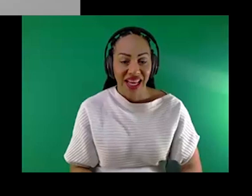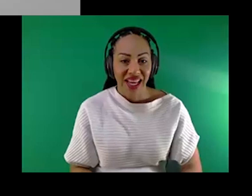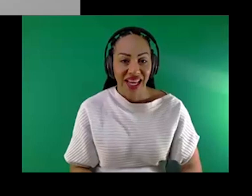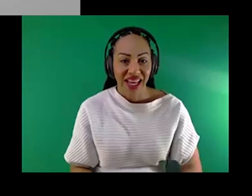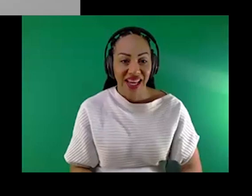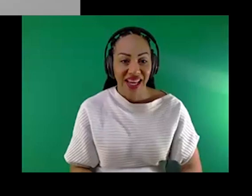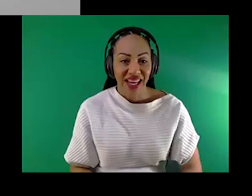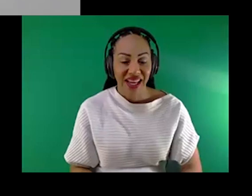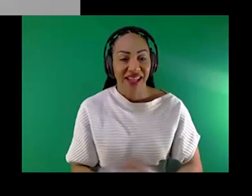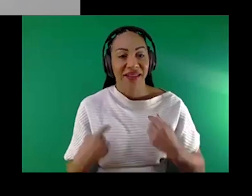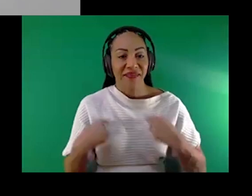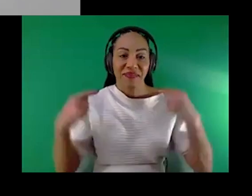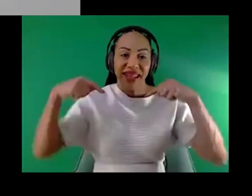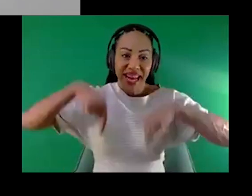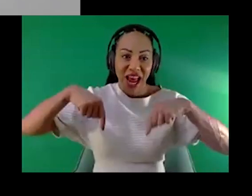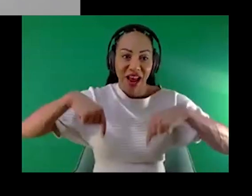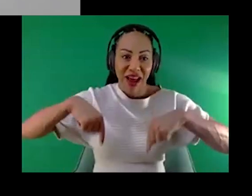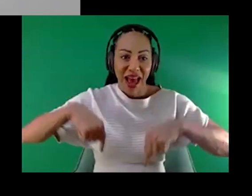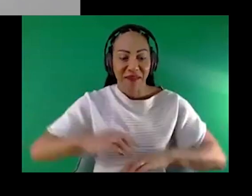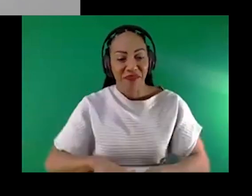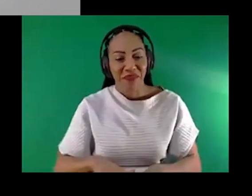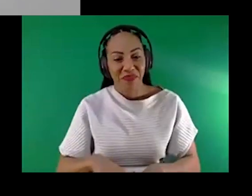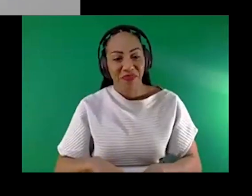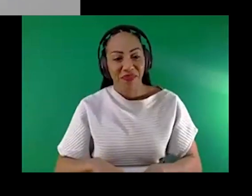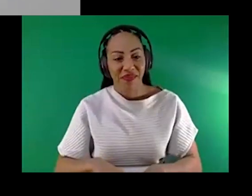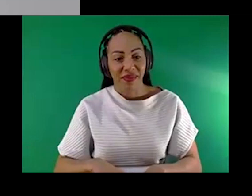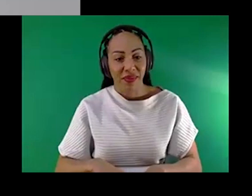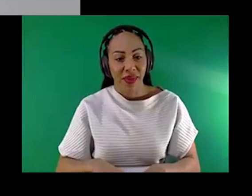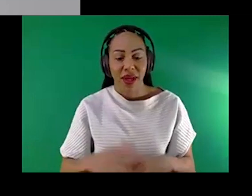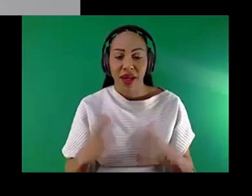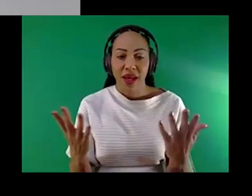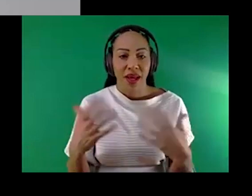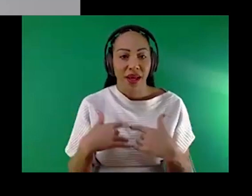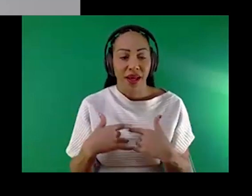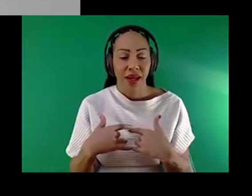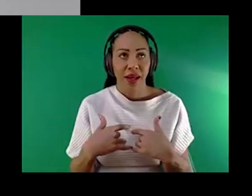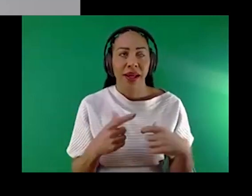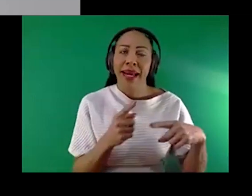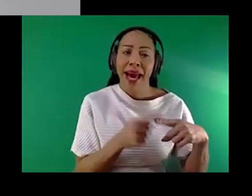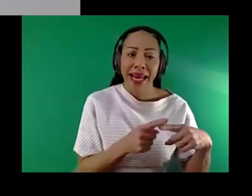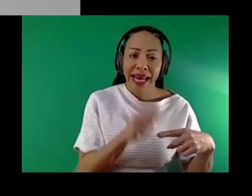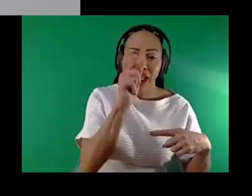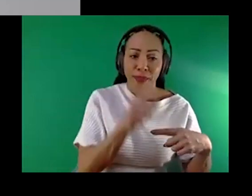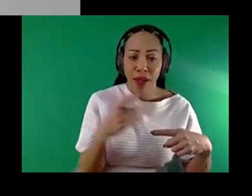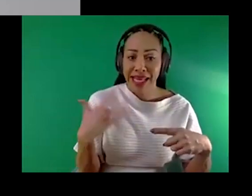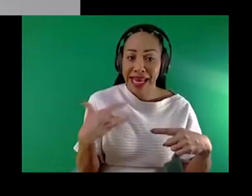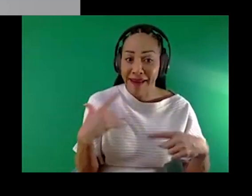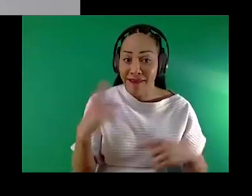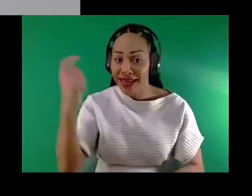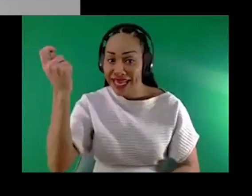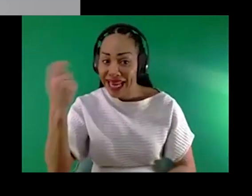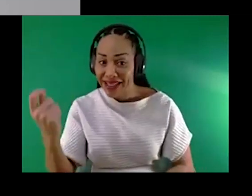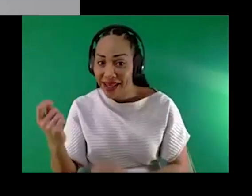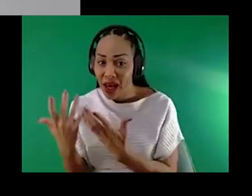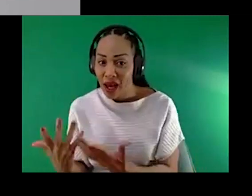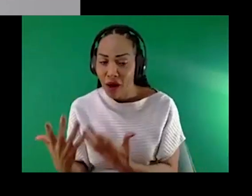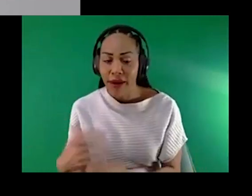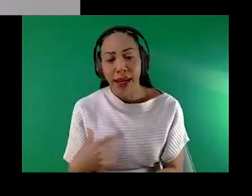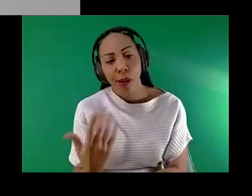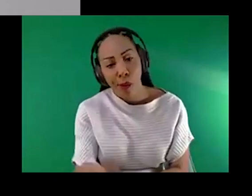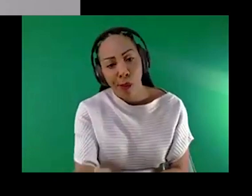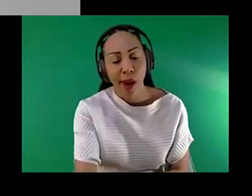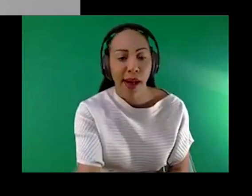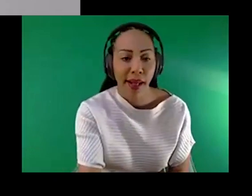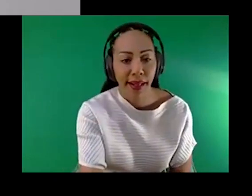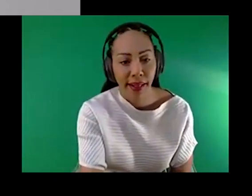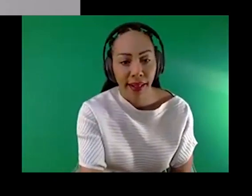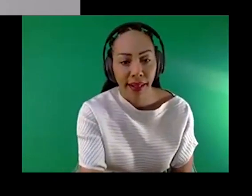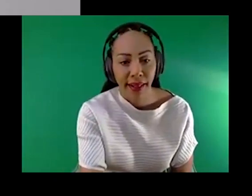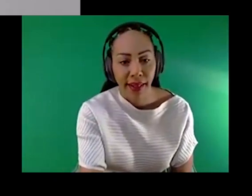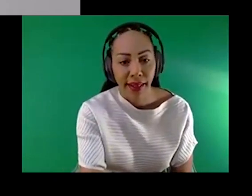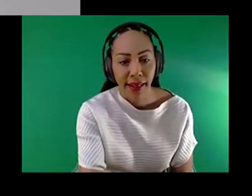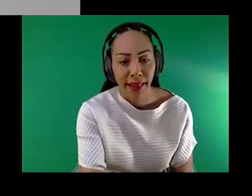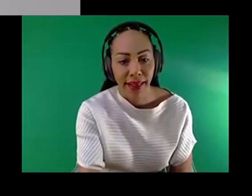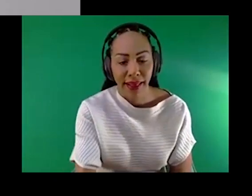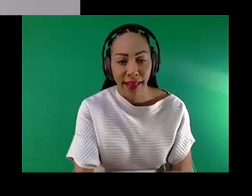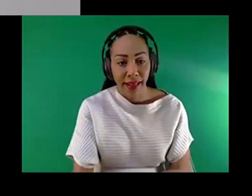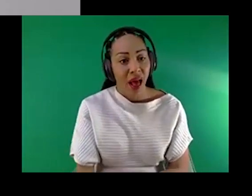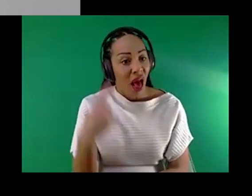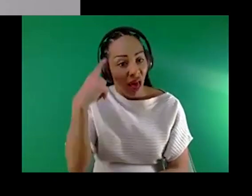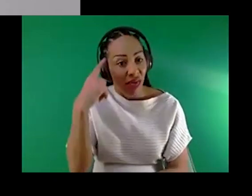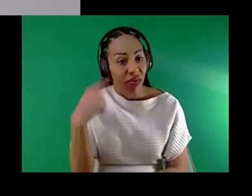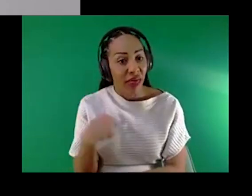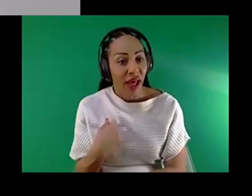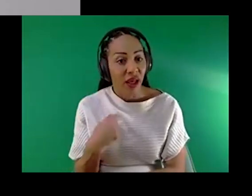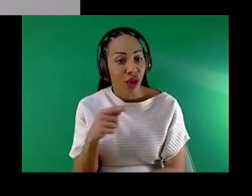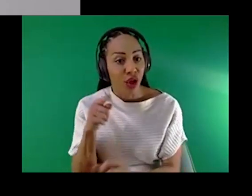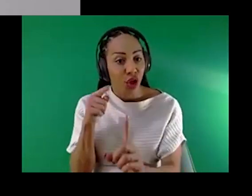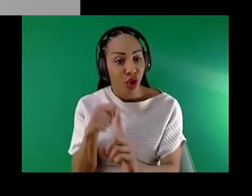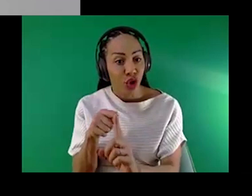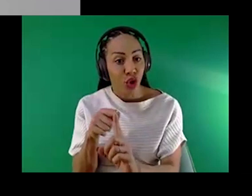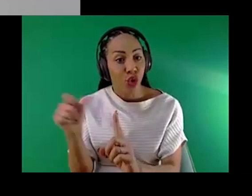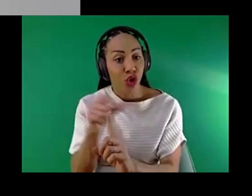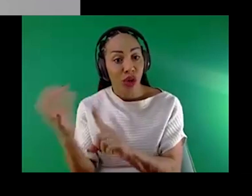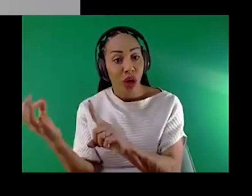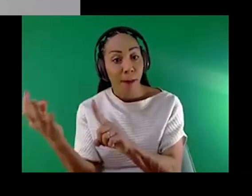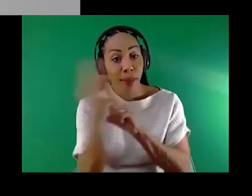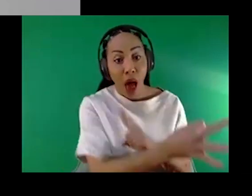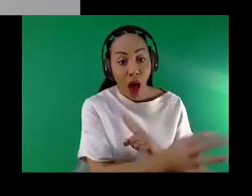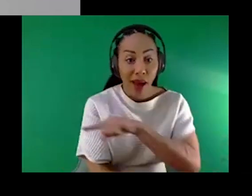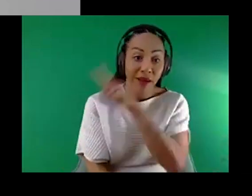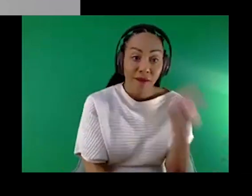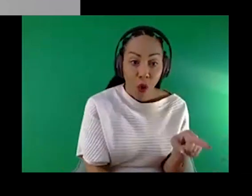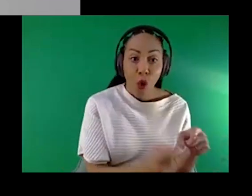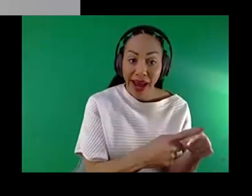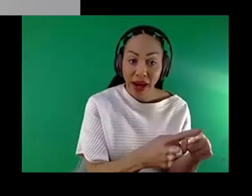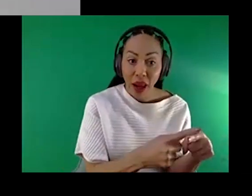here I am so English living in Italy well I think you should apply in England for a host